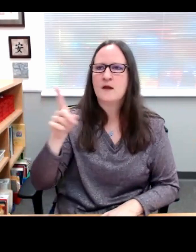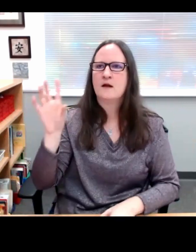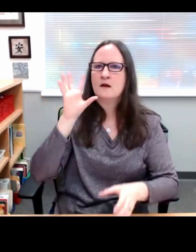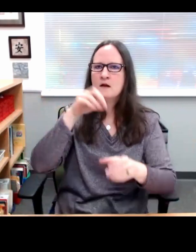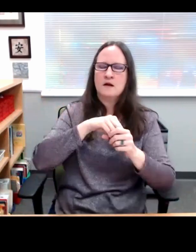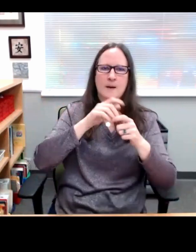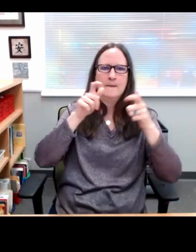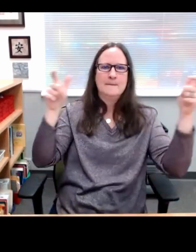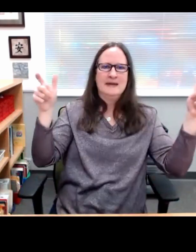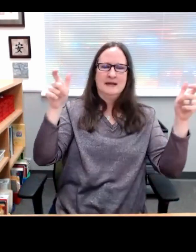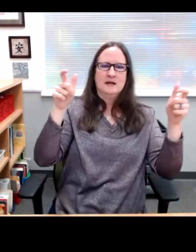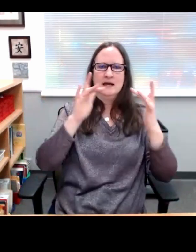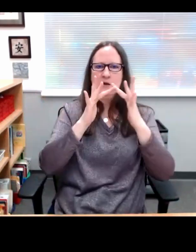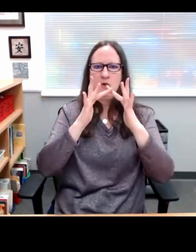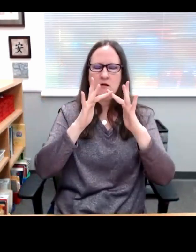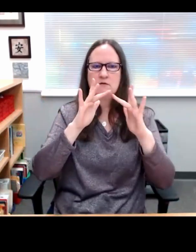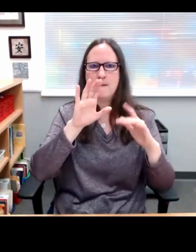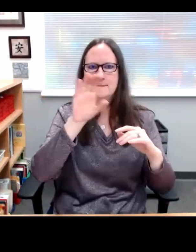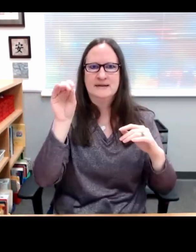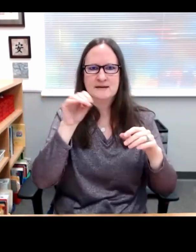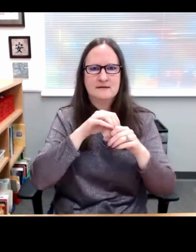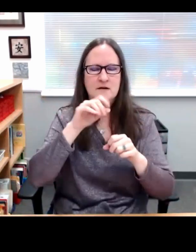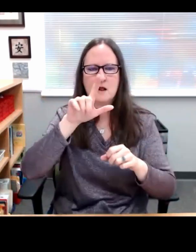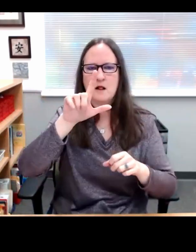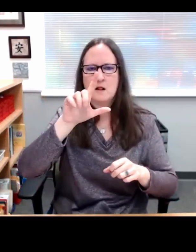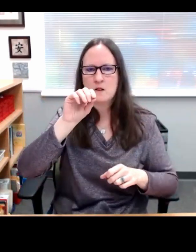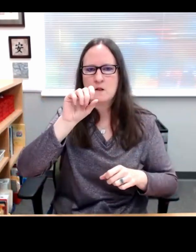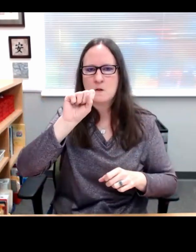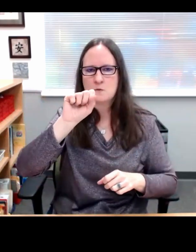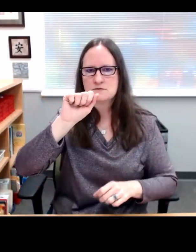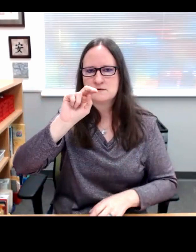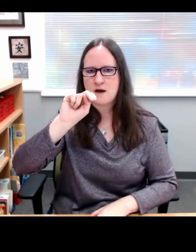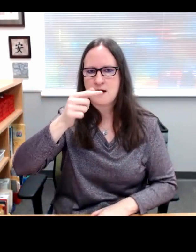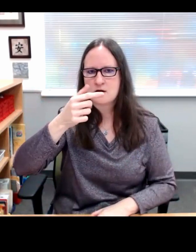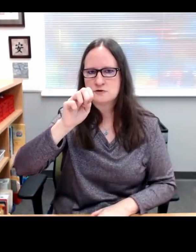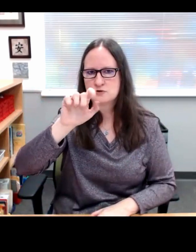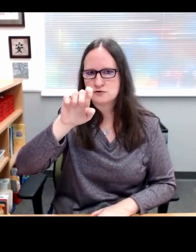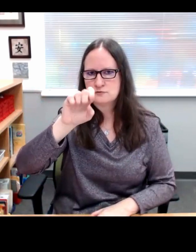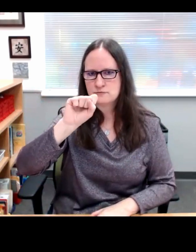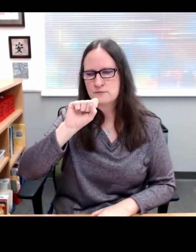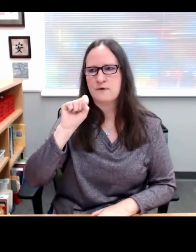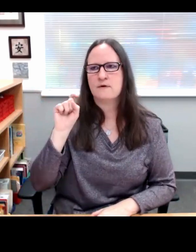who has traveled and involved with large networking company in Los Angeles.